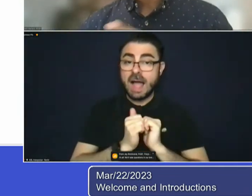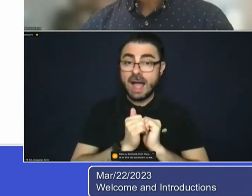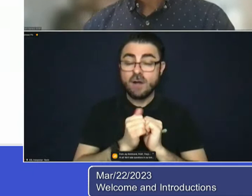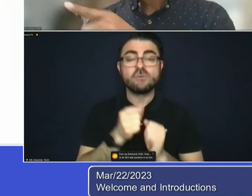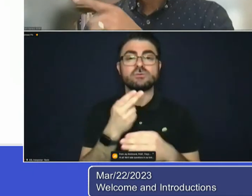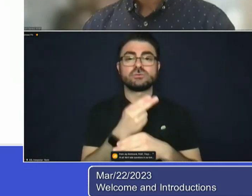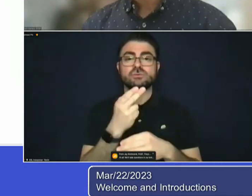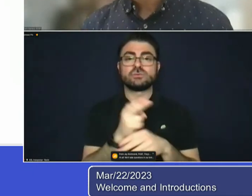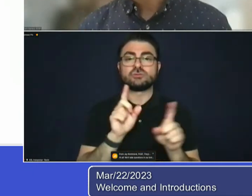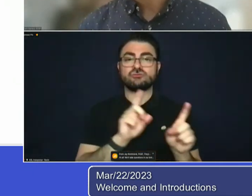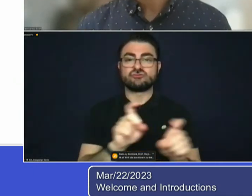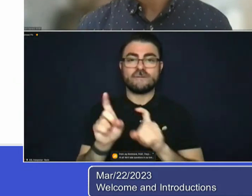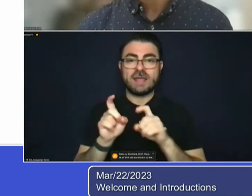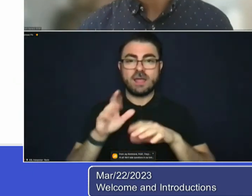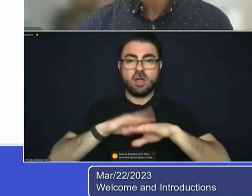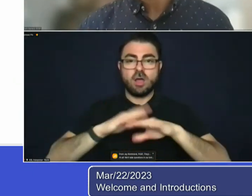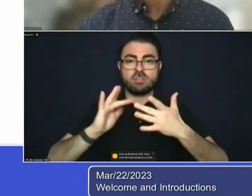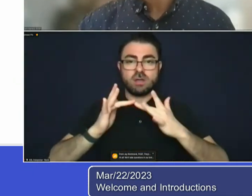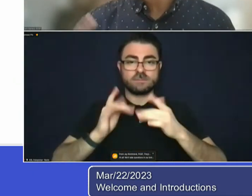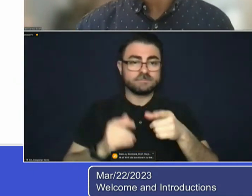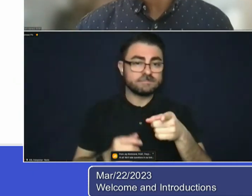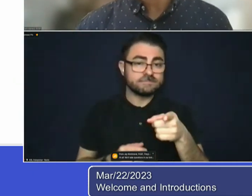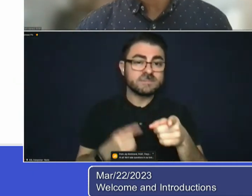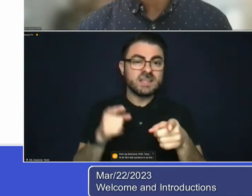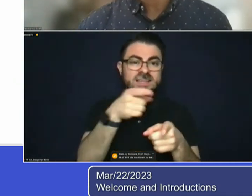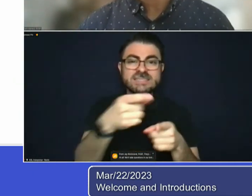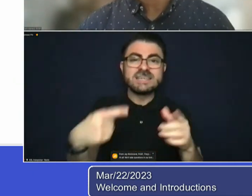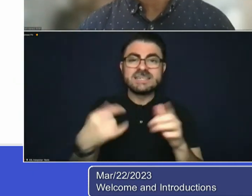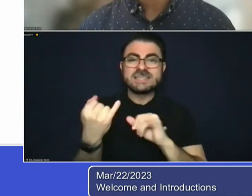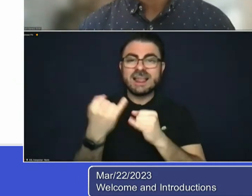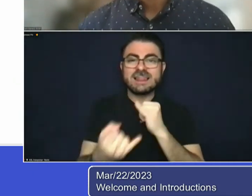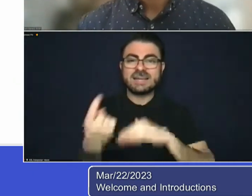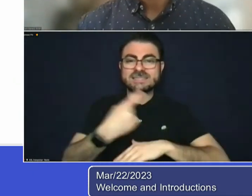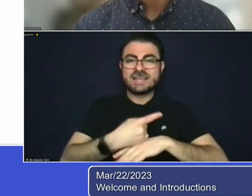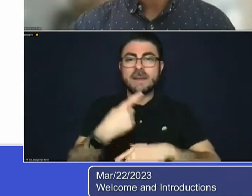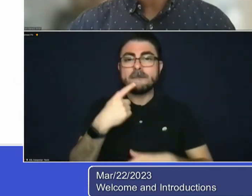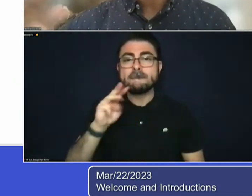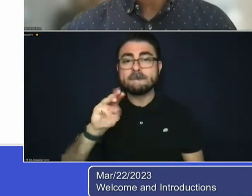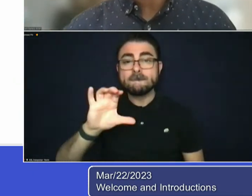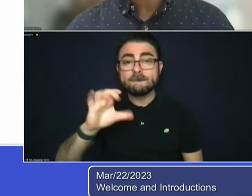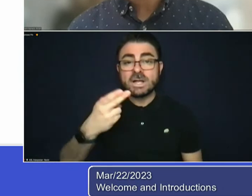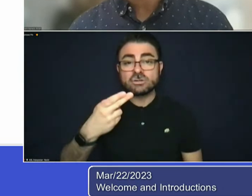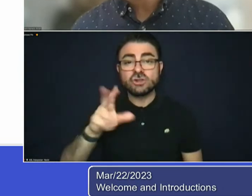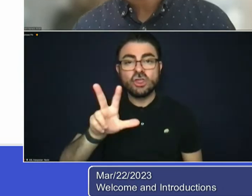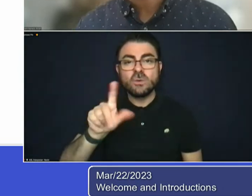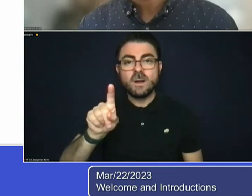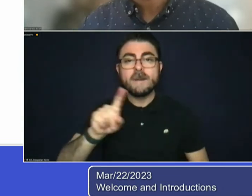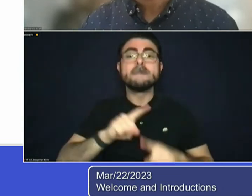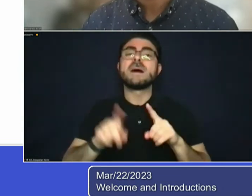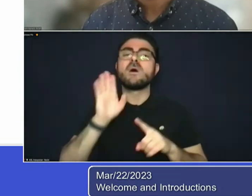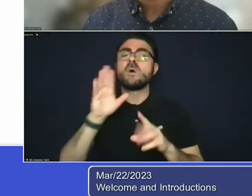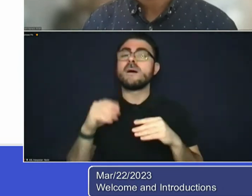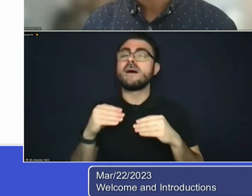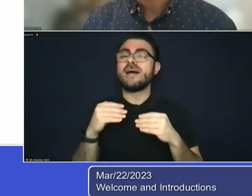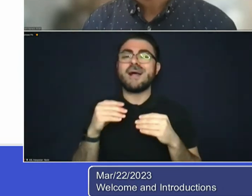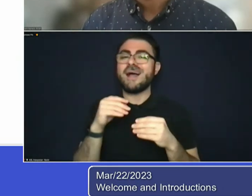FEEDBACK.